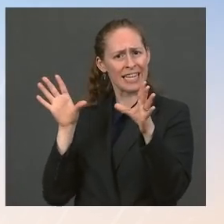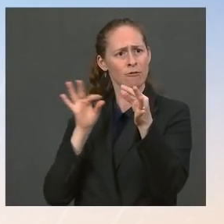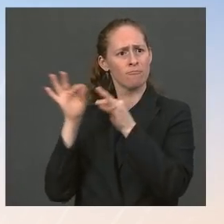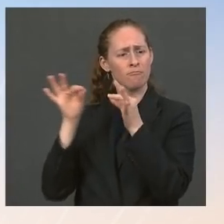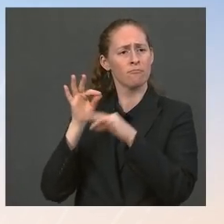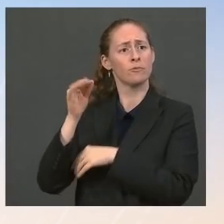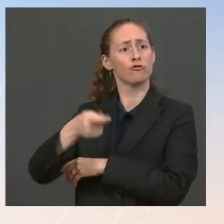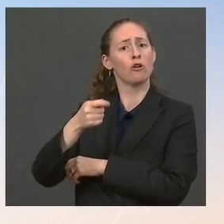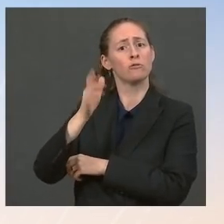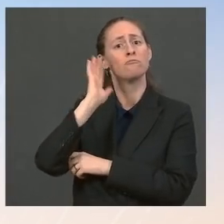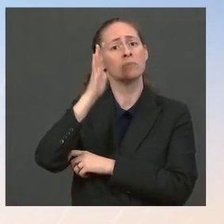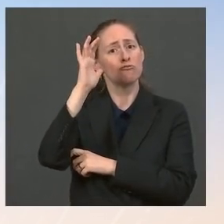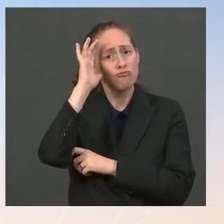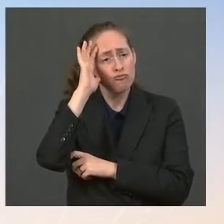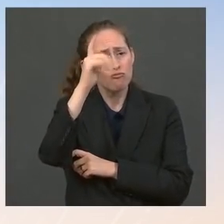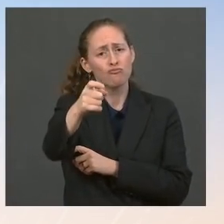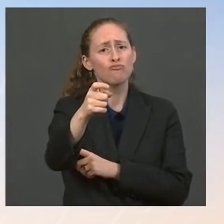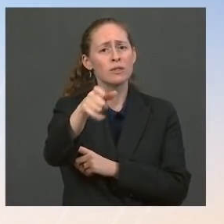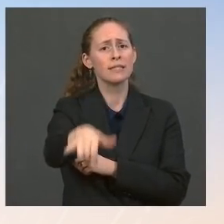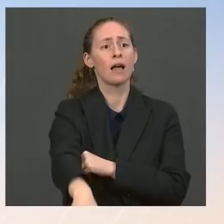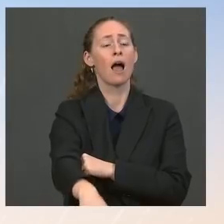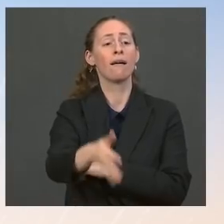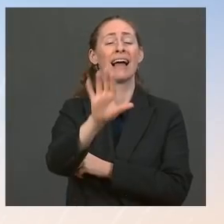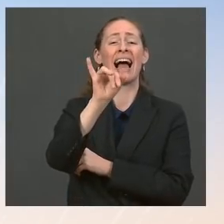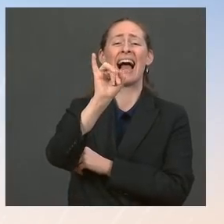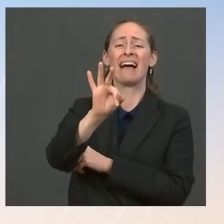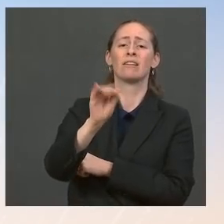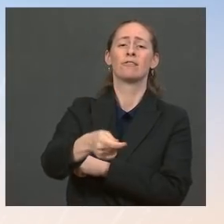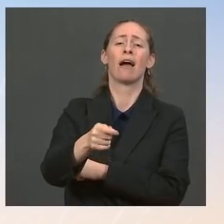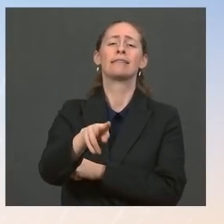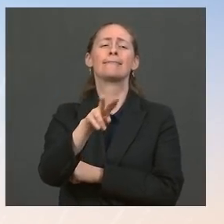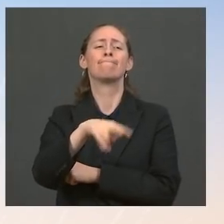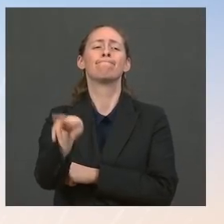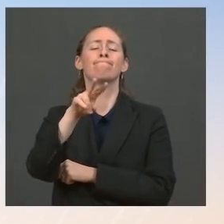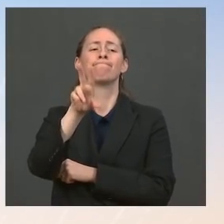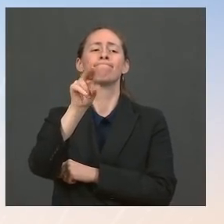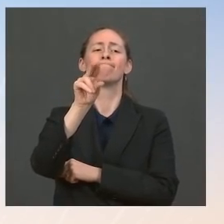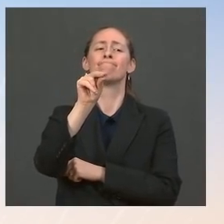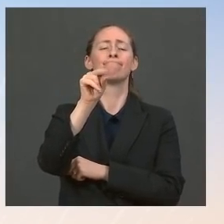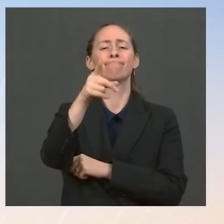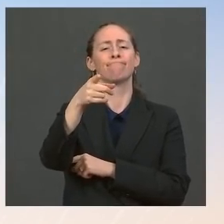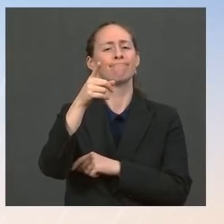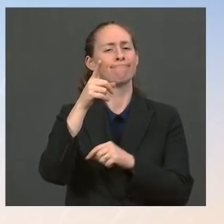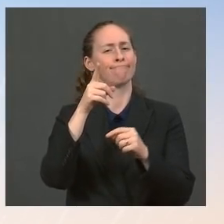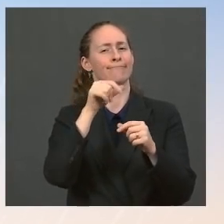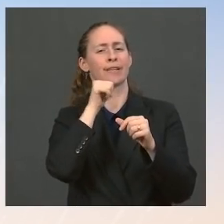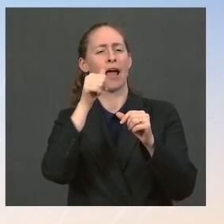If the judge determines that the claim is not valid, the individual will be removed.